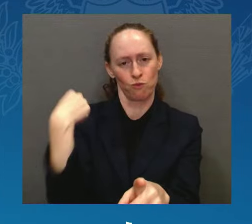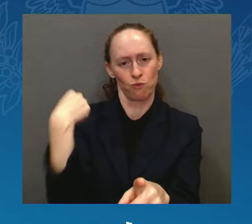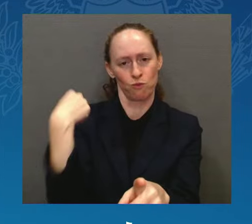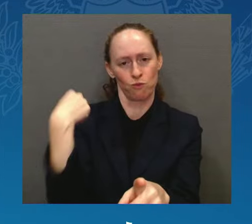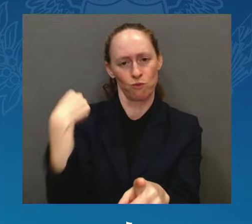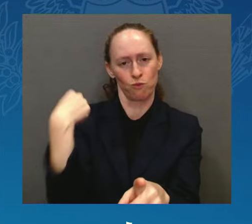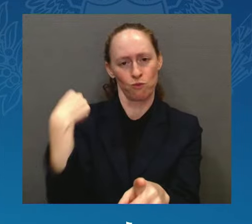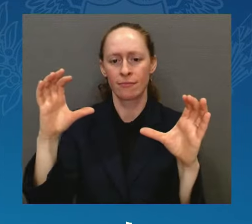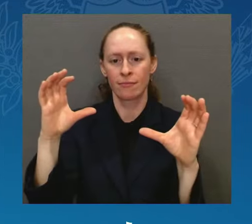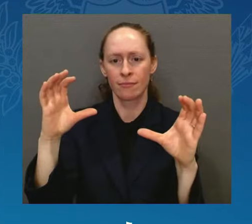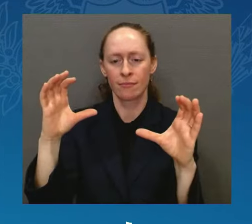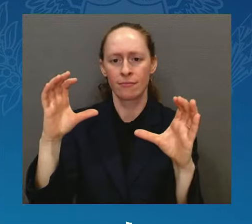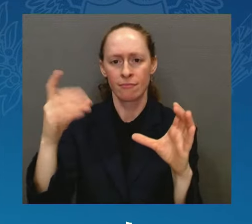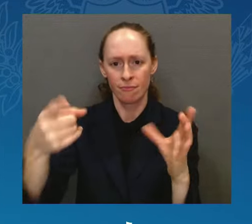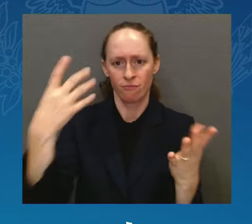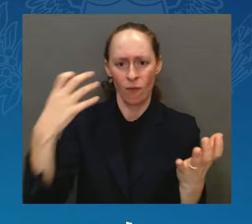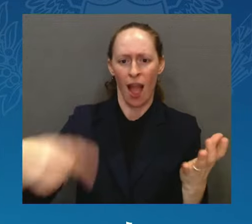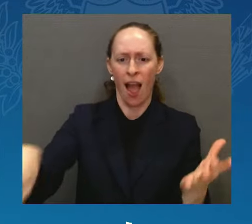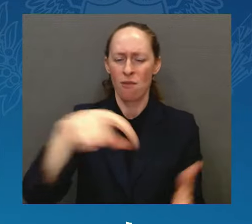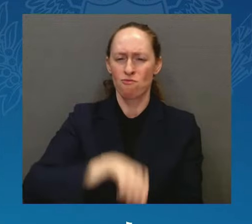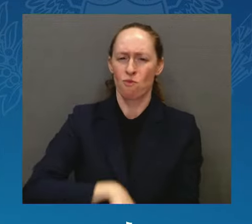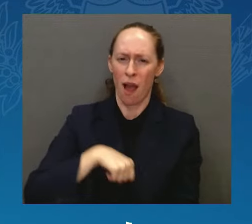understanding the voices that you carry --